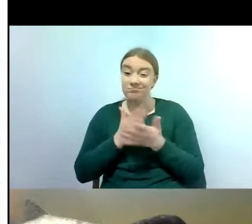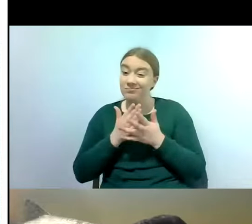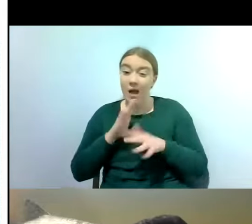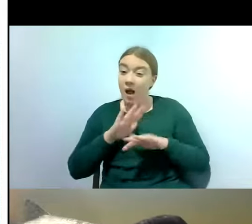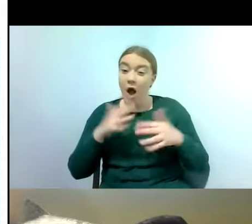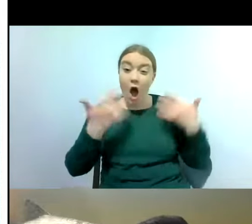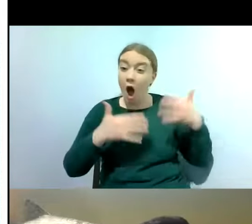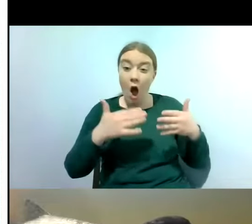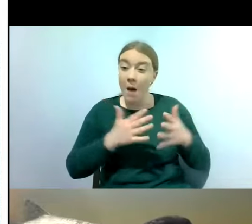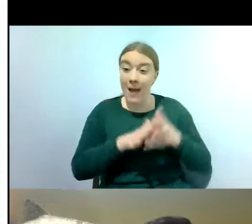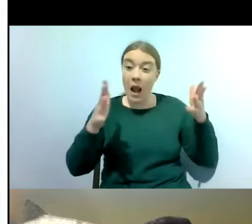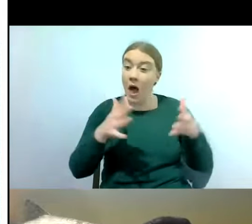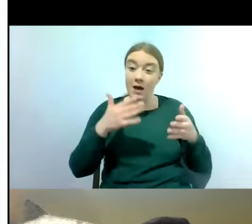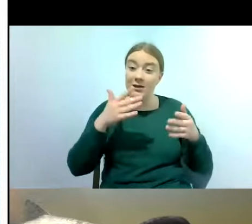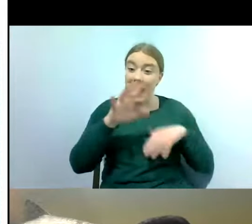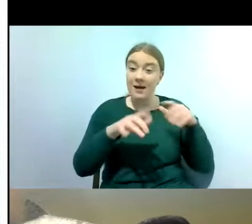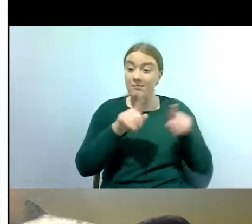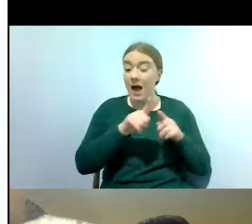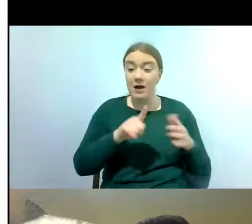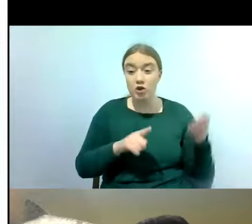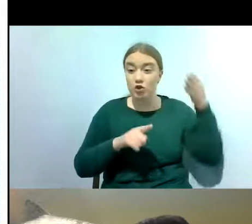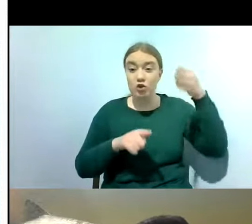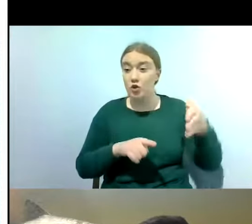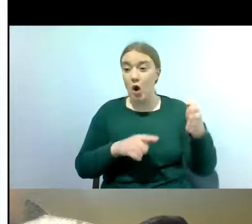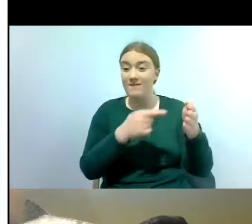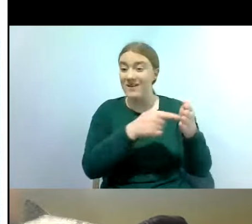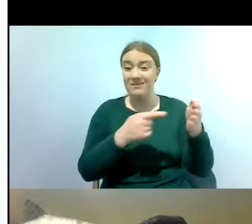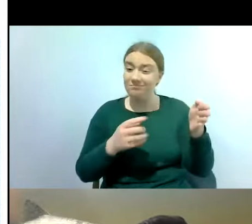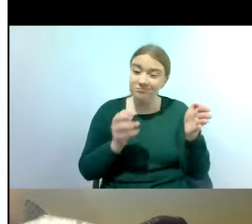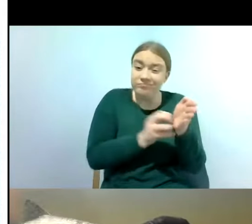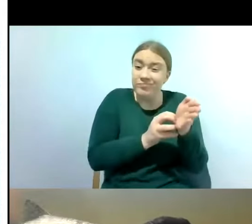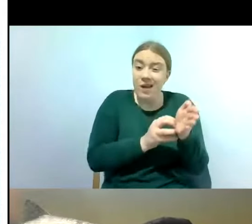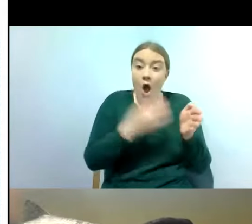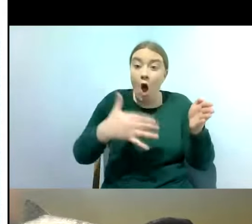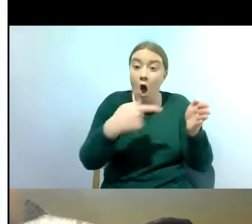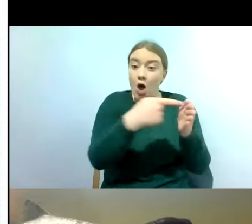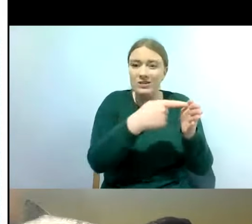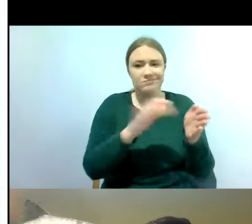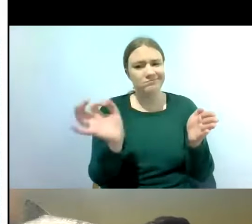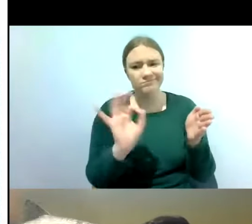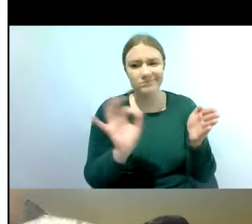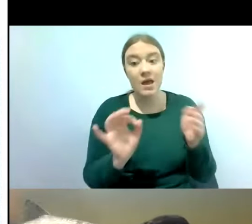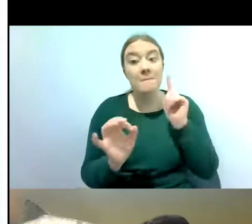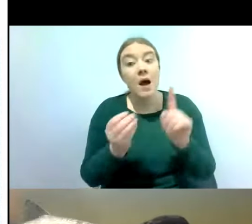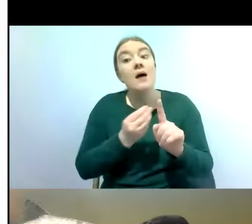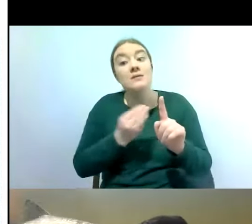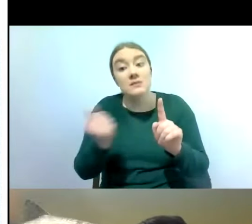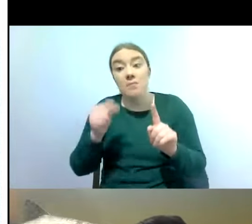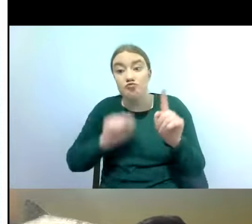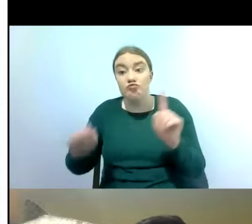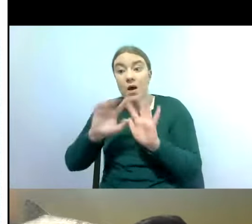large animal like a um a dolphin or a whale but in certain areas of the world sea lamprey have become